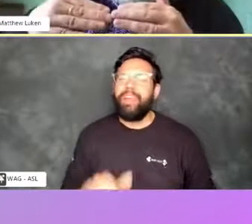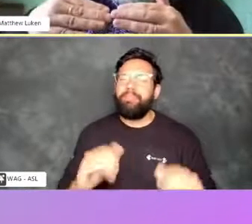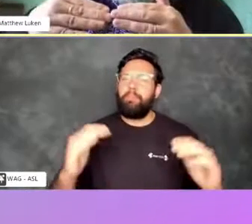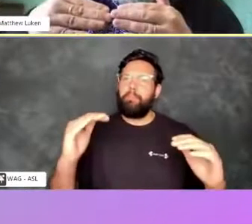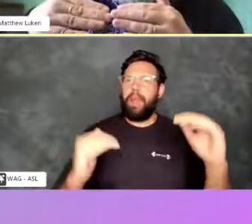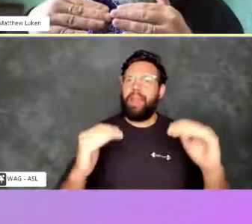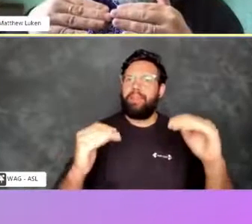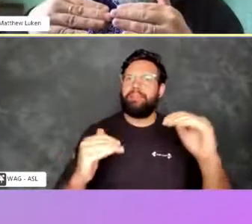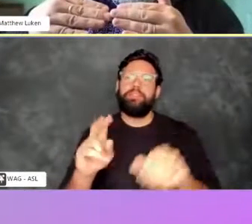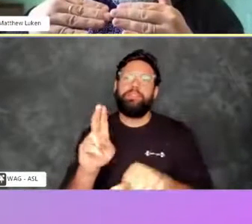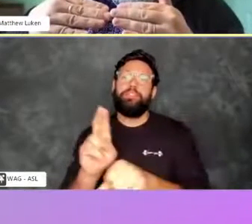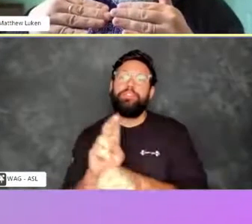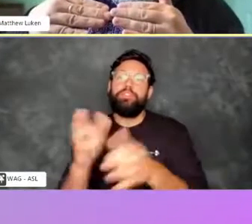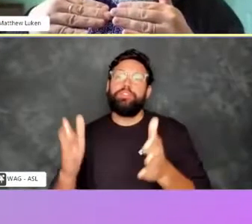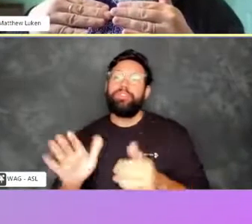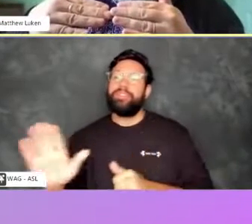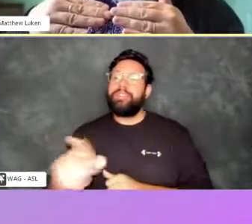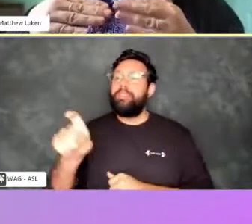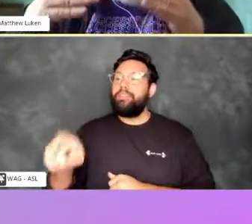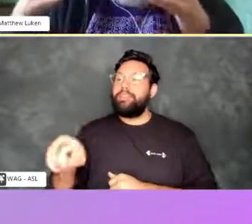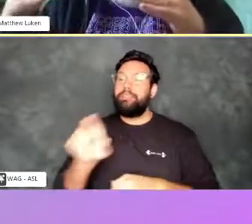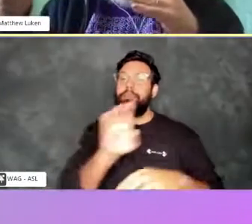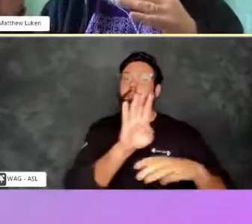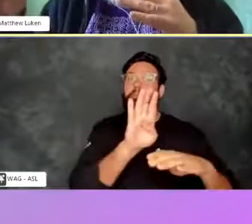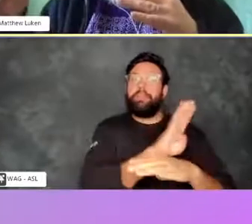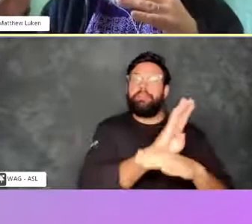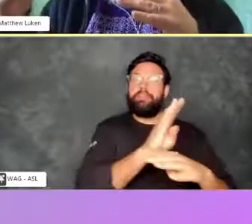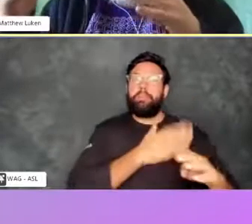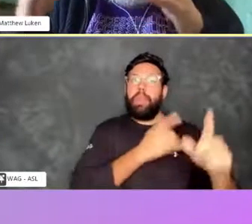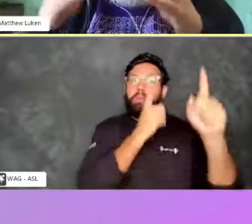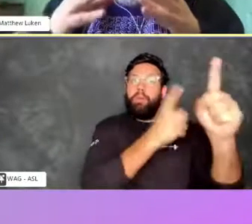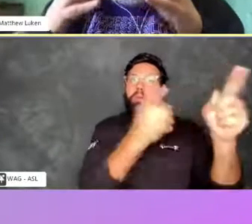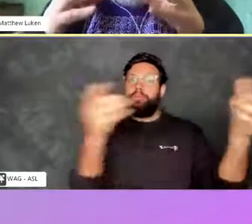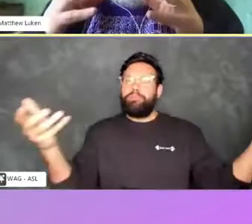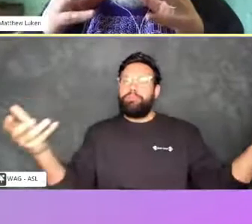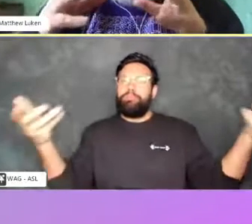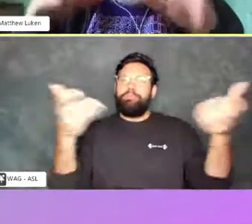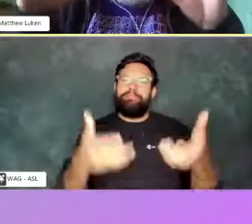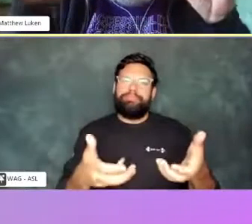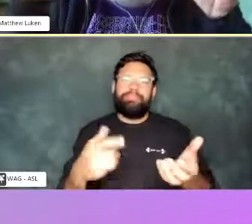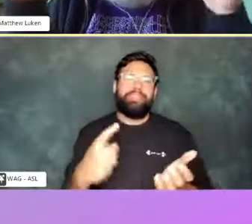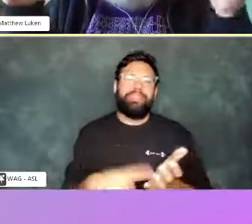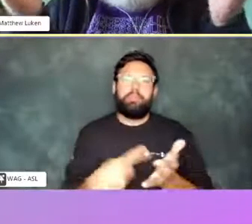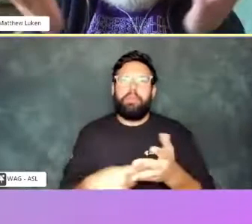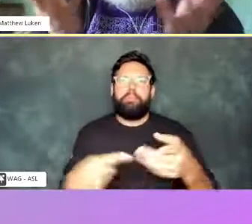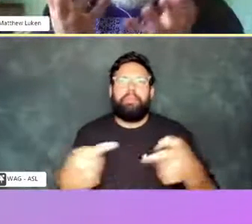process. Understand the balance between users and business goals, we find that